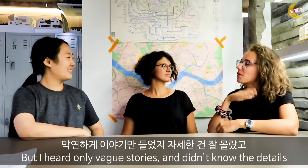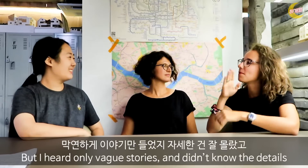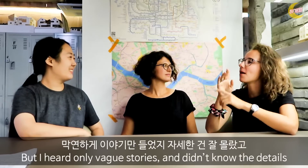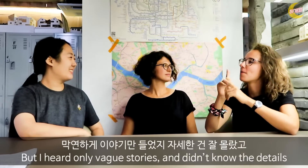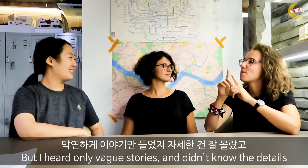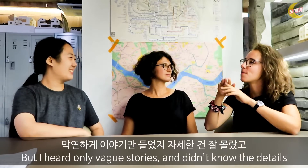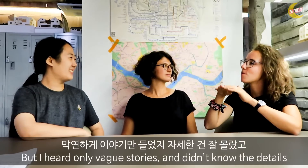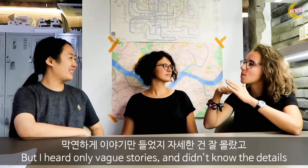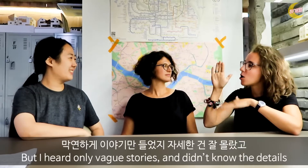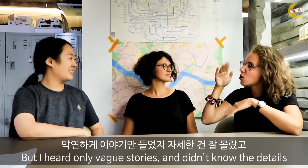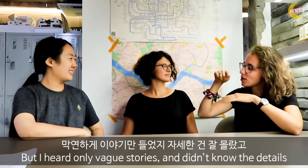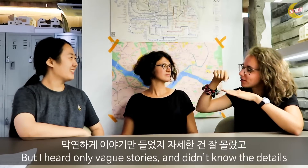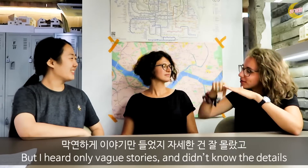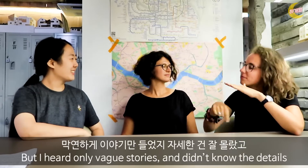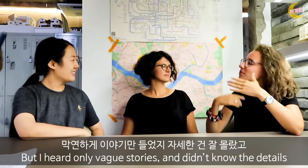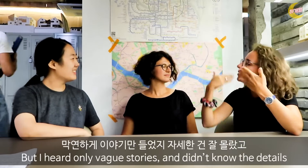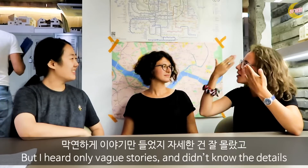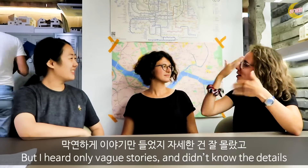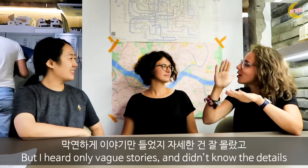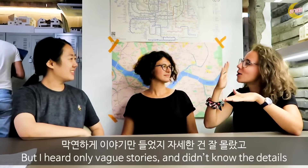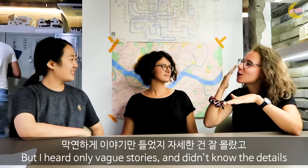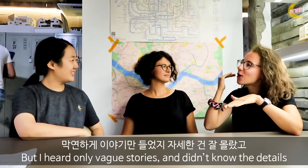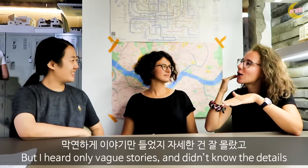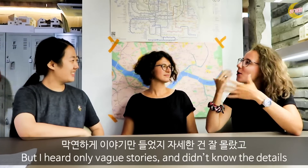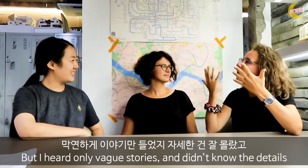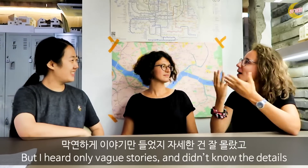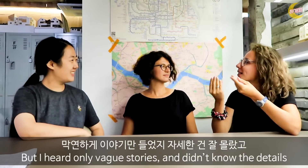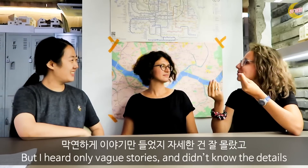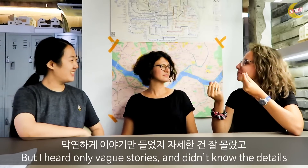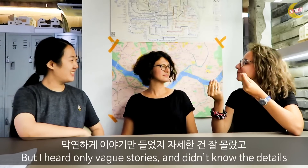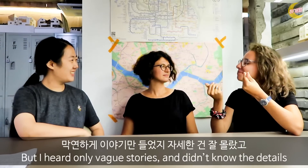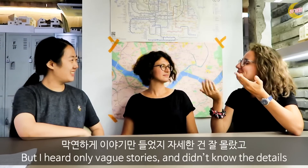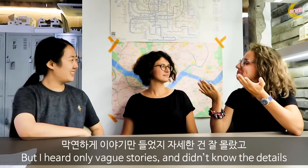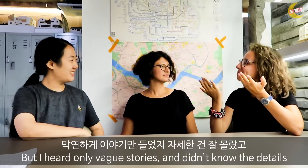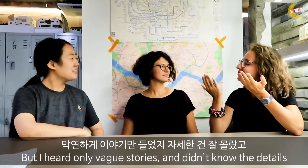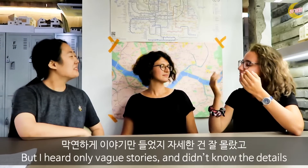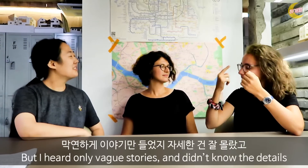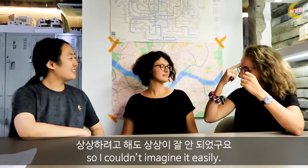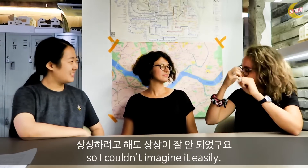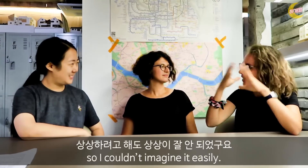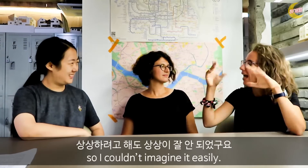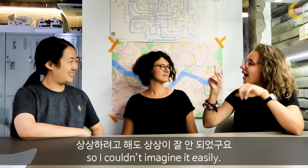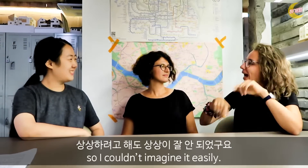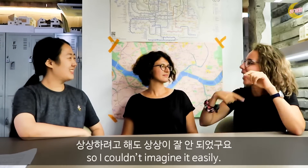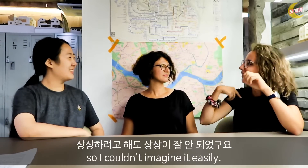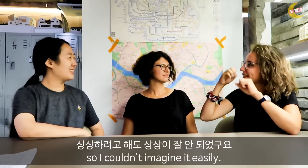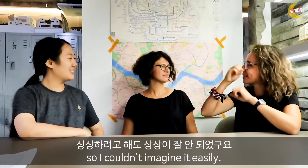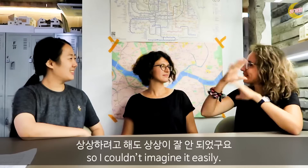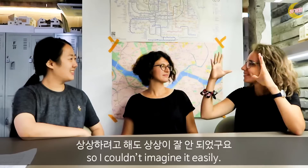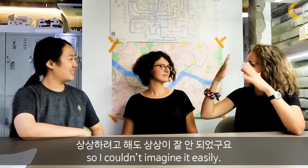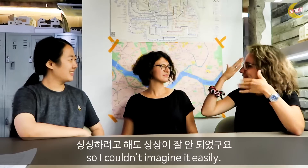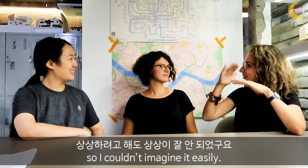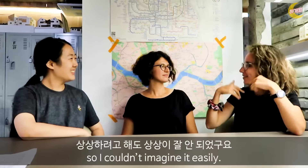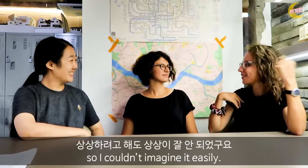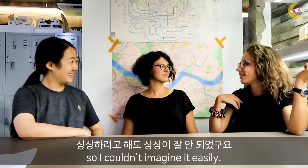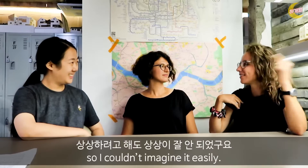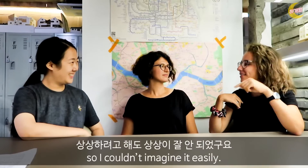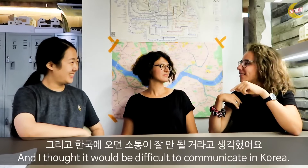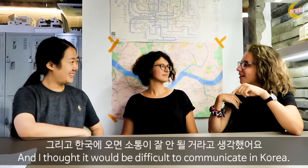But I heard only vague stories, and didn’t know the details so I couldn’t imagine it easily.